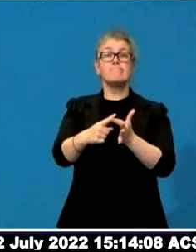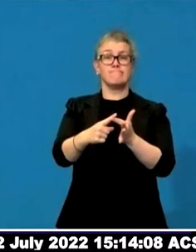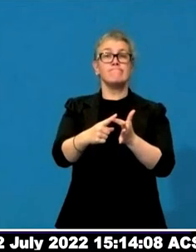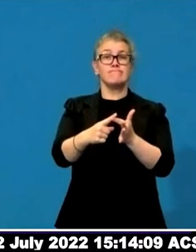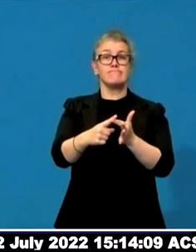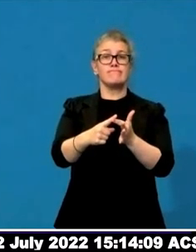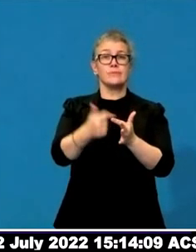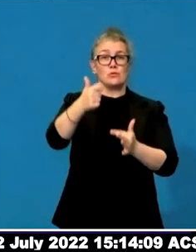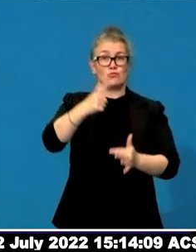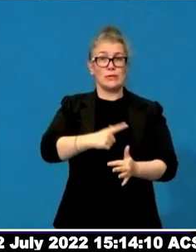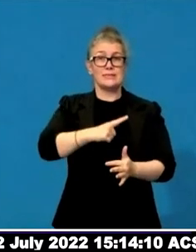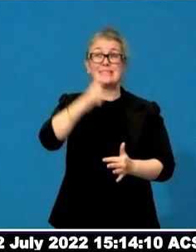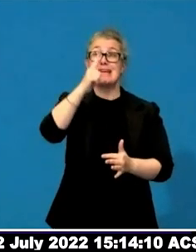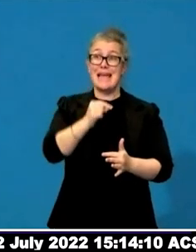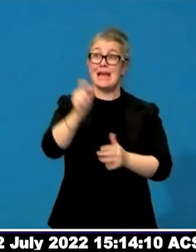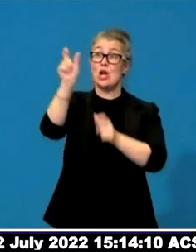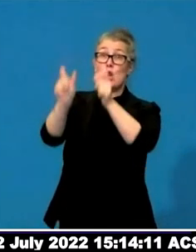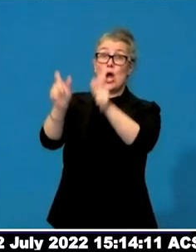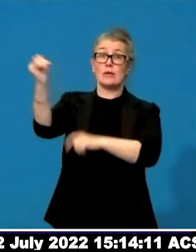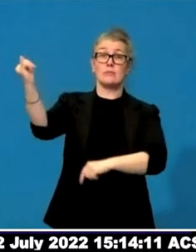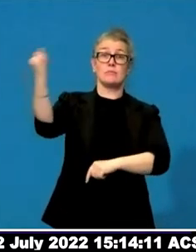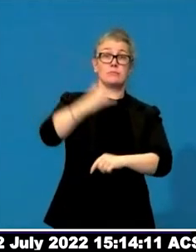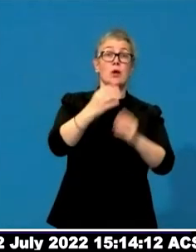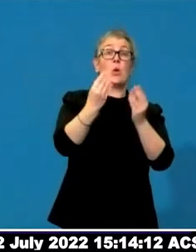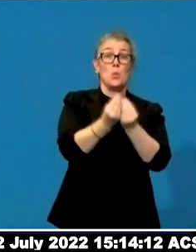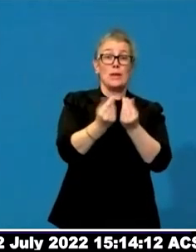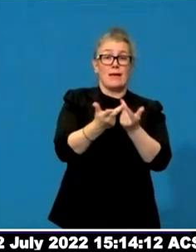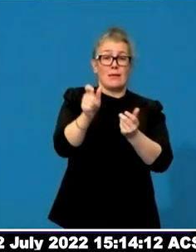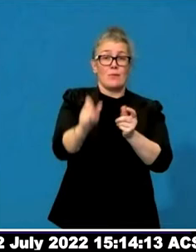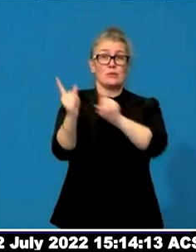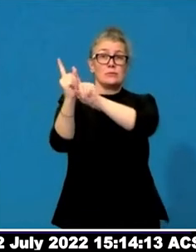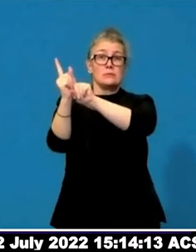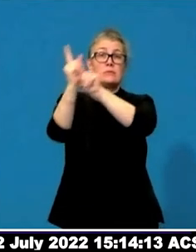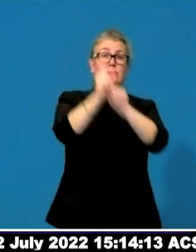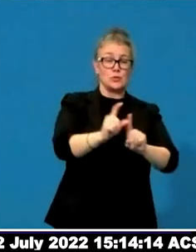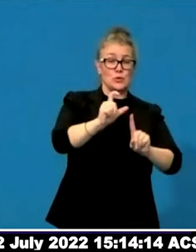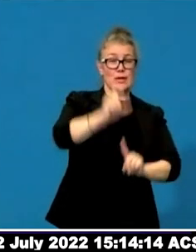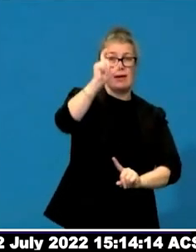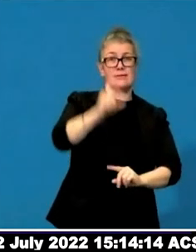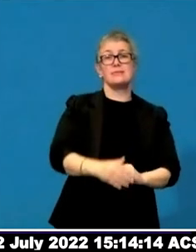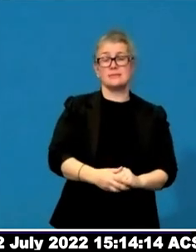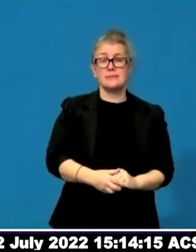to fly clients with an escort to Cairns. And final question in relation to transport is,